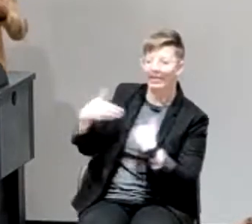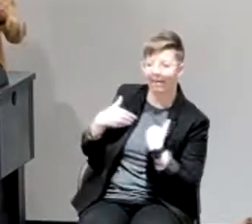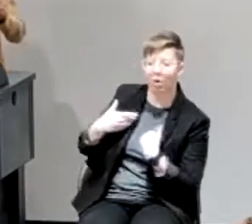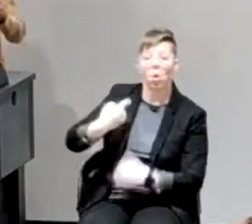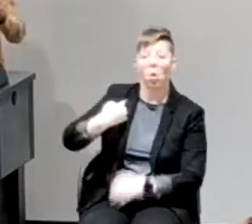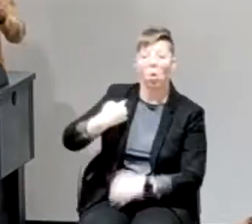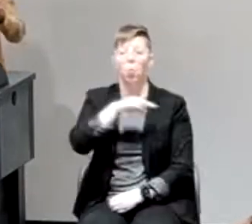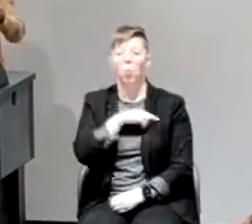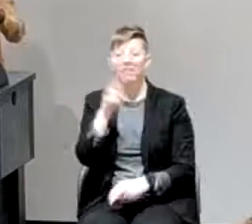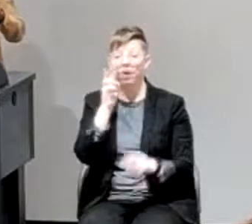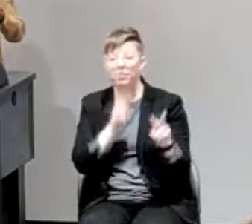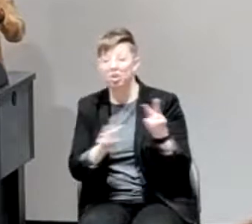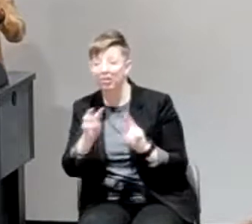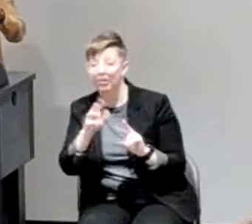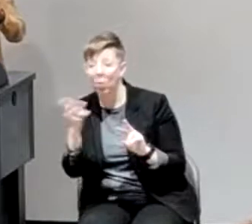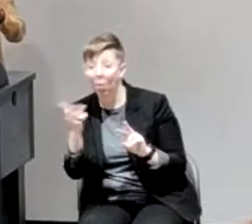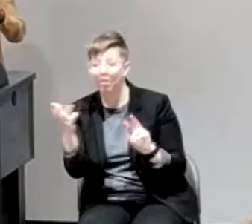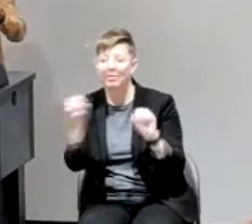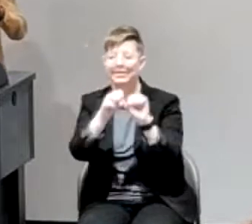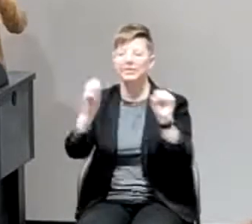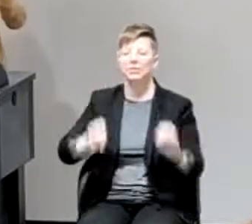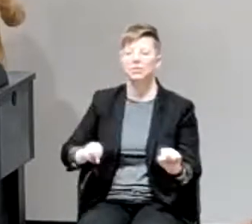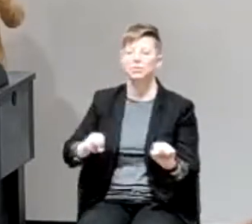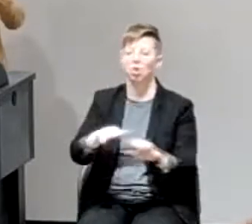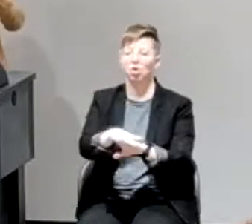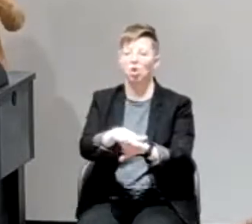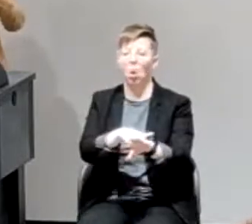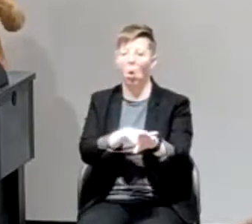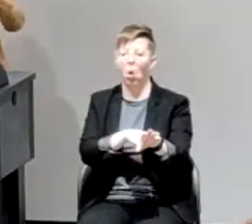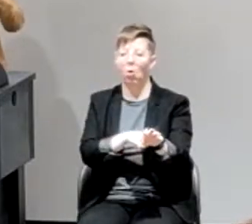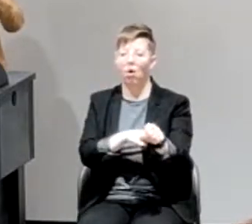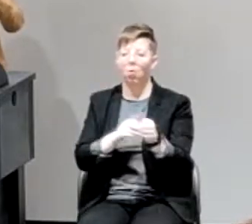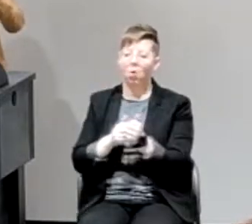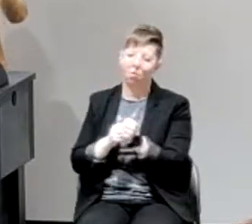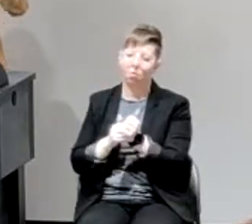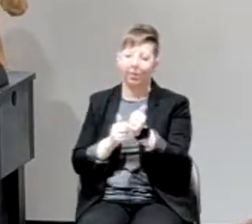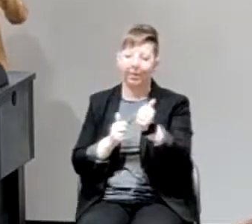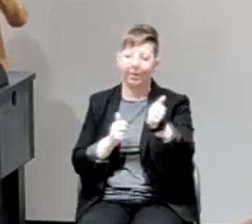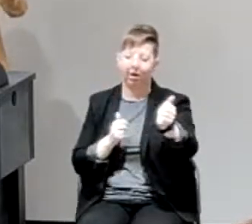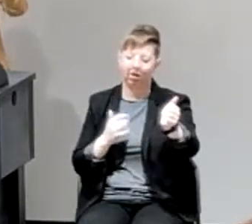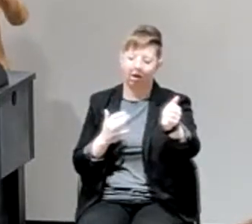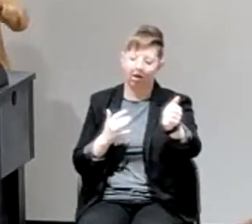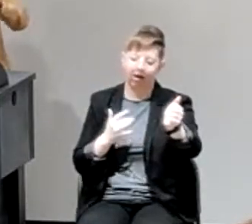There was a scene in the film in a restaurant and ends with I'll have what she's having.